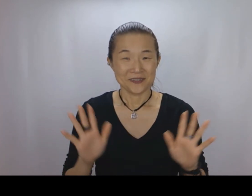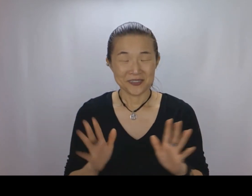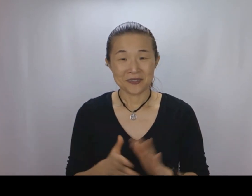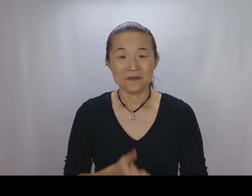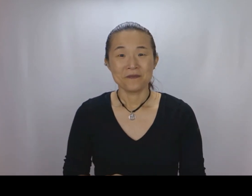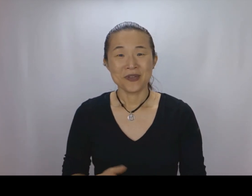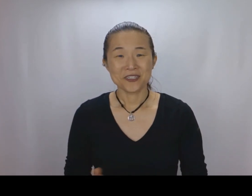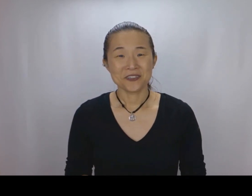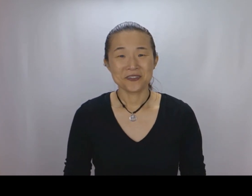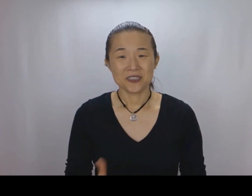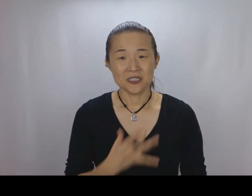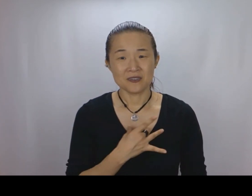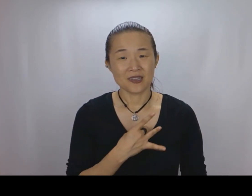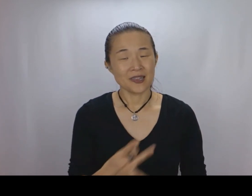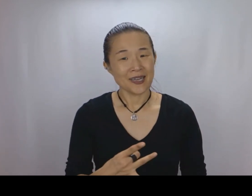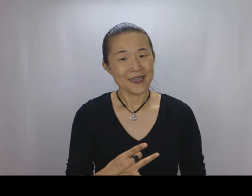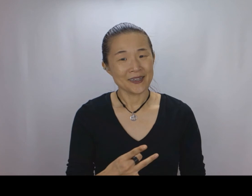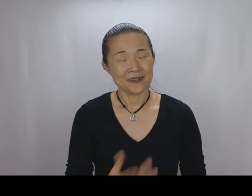So make sure to use like.